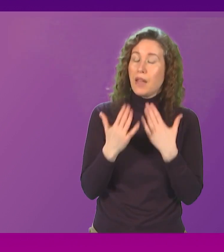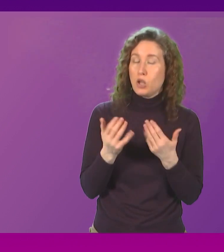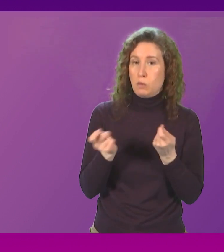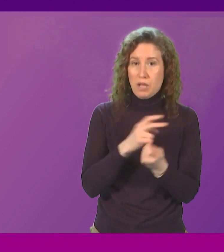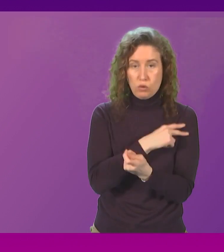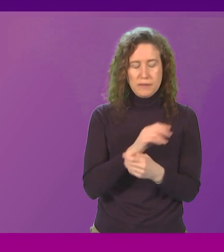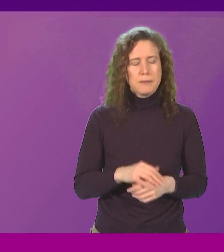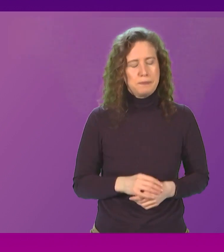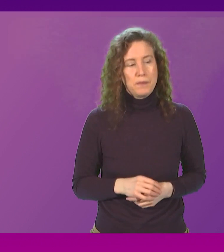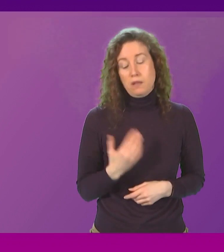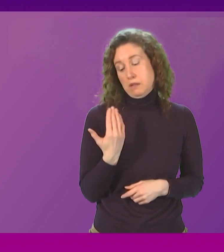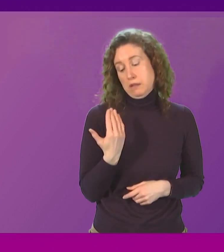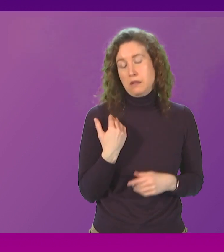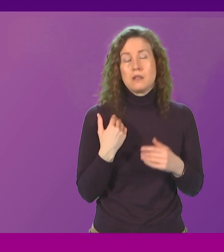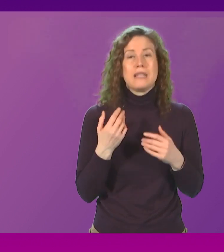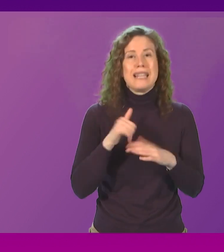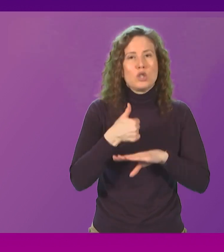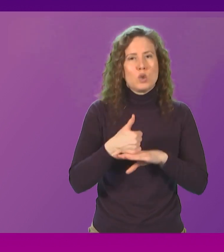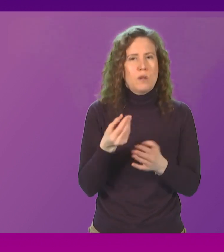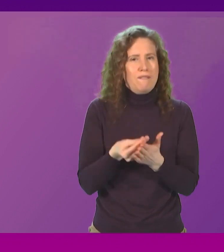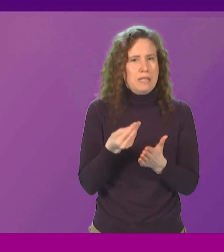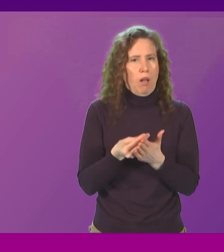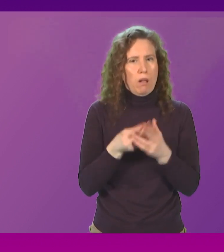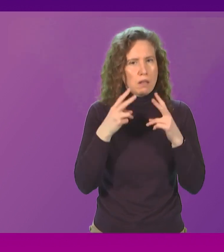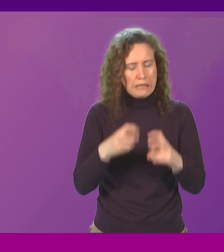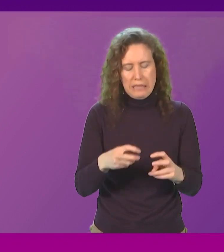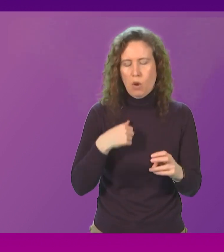The recent Institute for Fiscal Studies analysis of Scottish tax and benefit reform found that